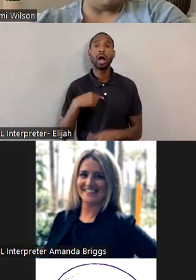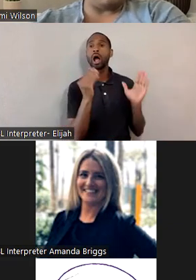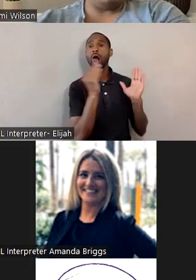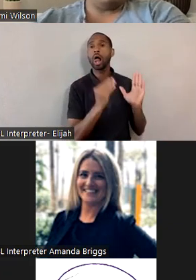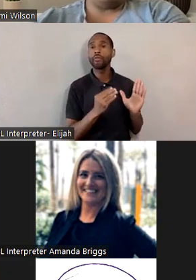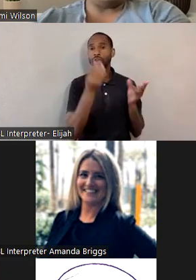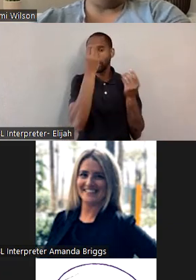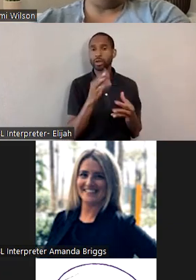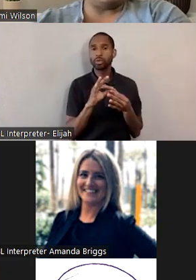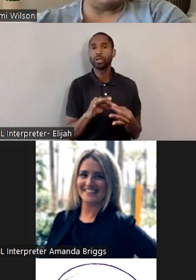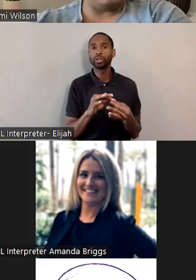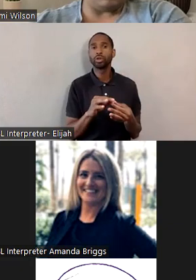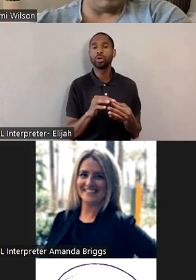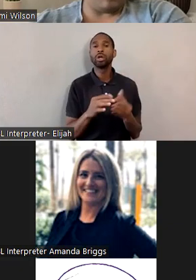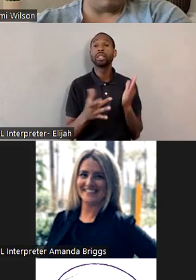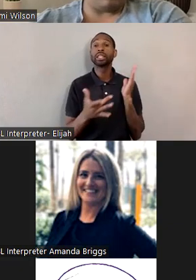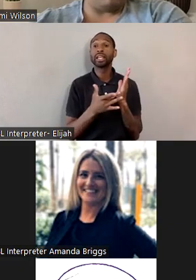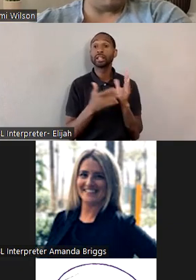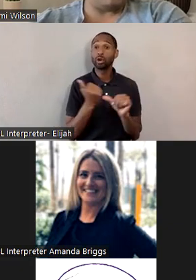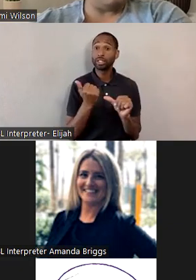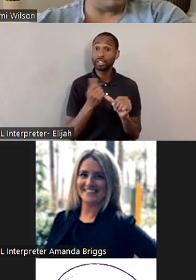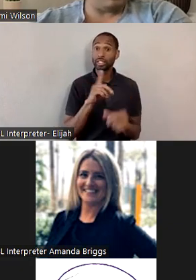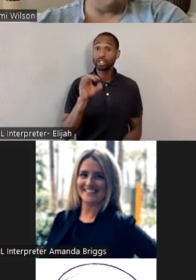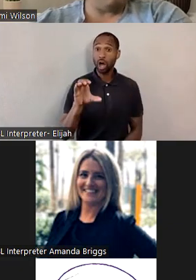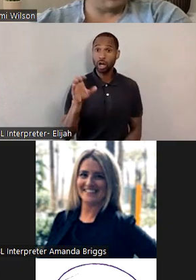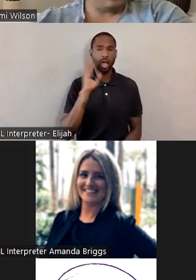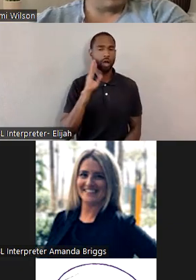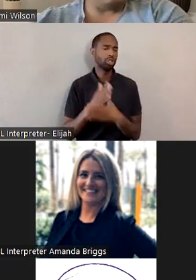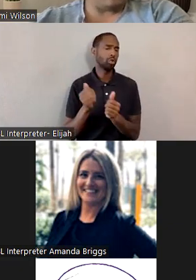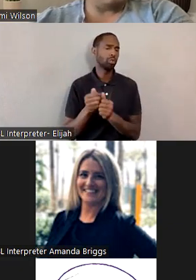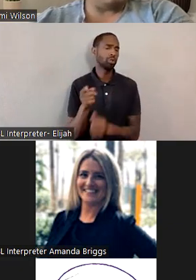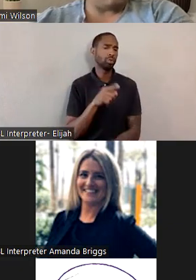about the technical assistance document they're going to be sharing with you, as well as some